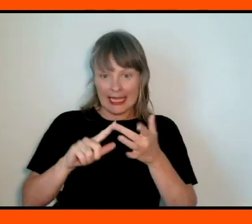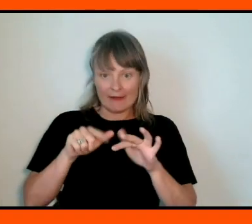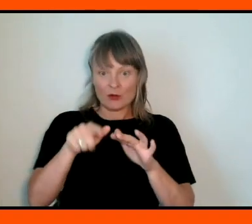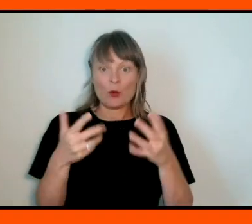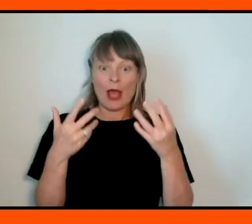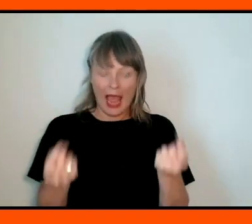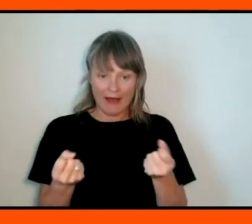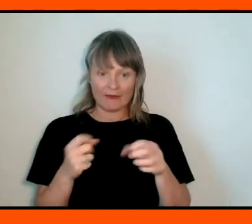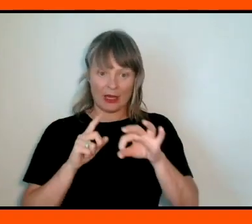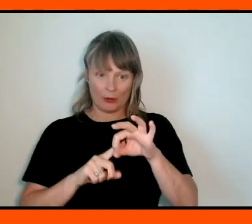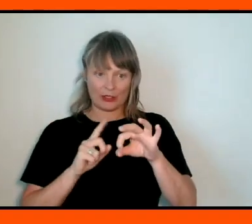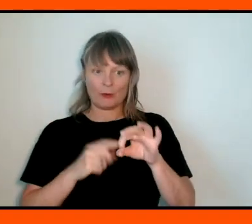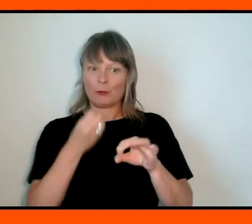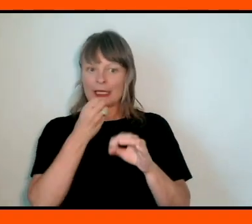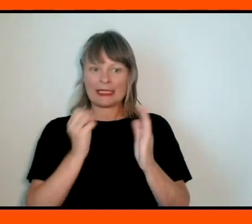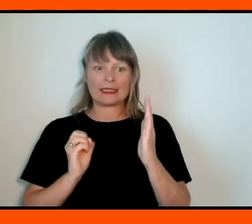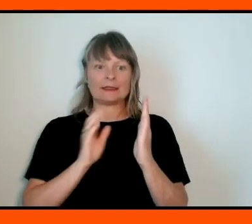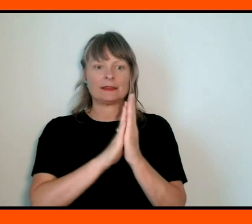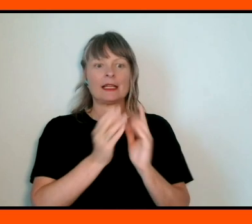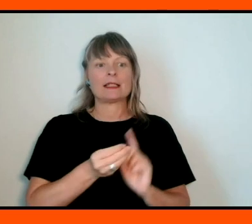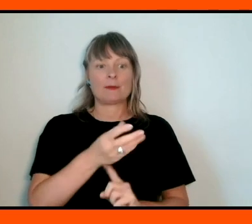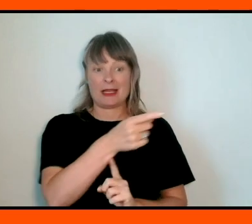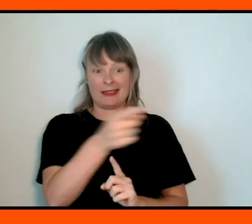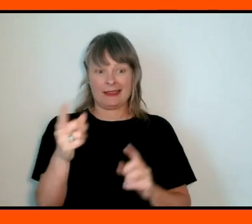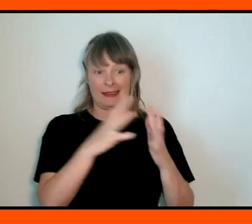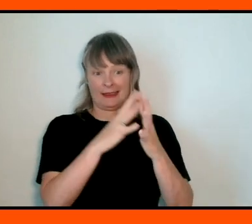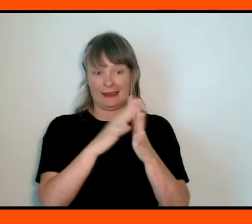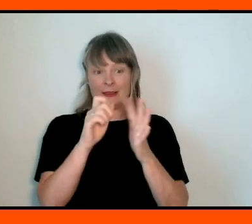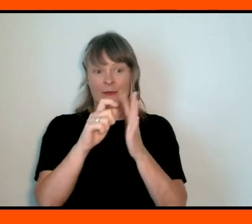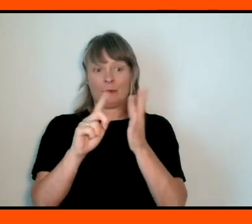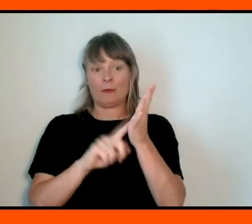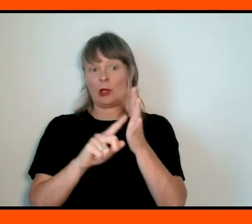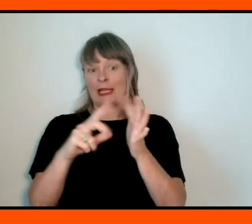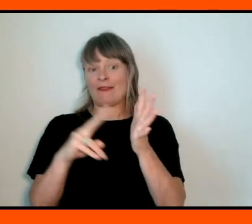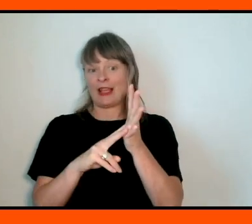to pollev.com/2026censustc.